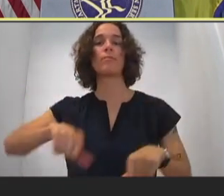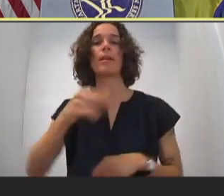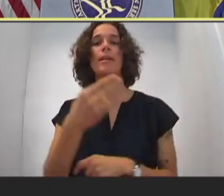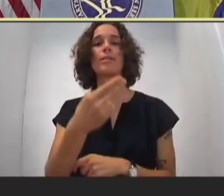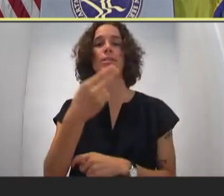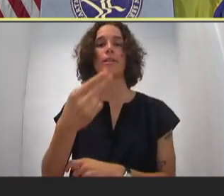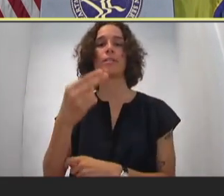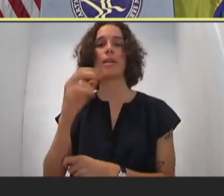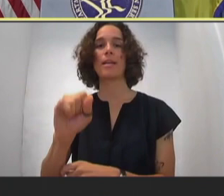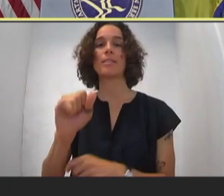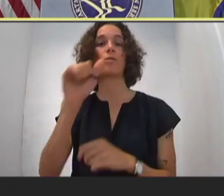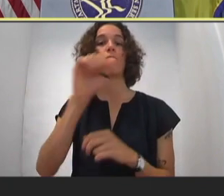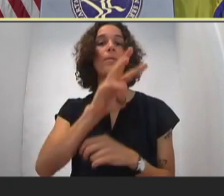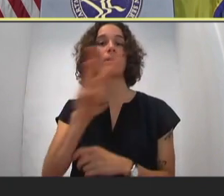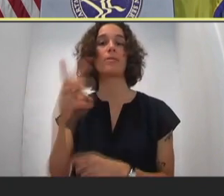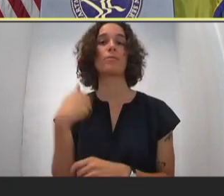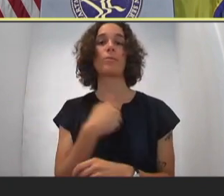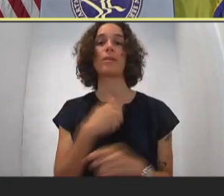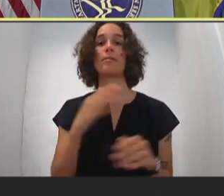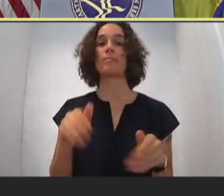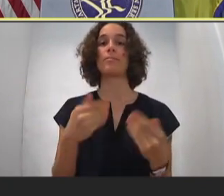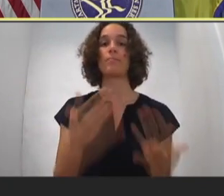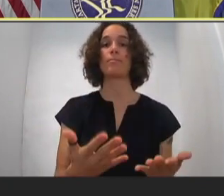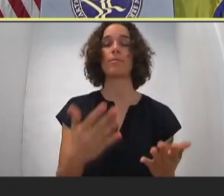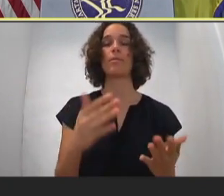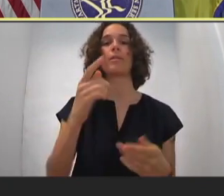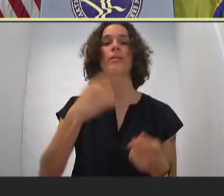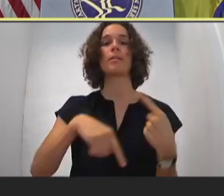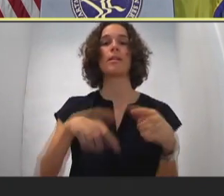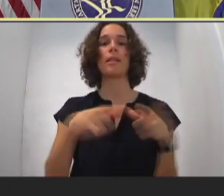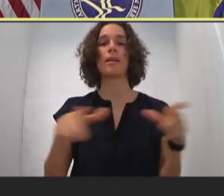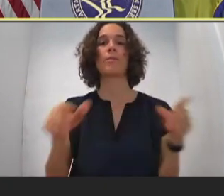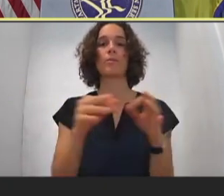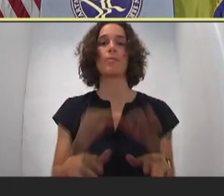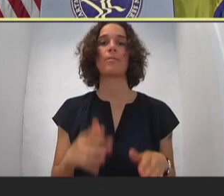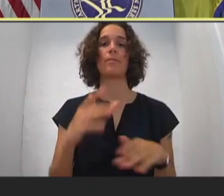we have sign language interpreters available on the HHS livestream. We